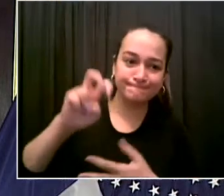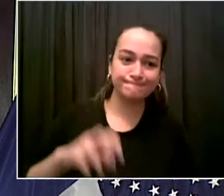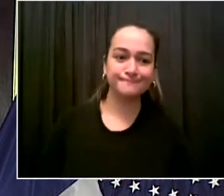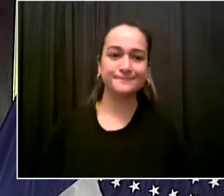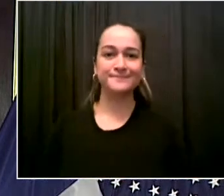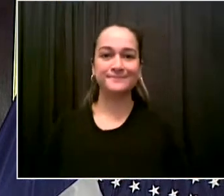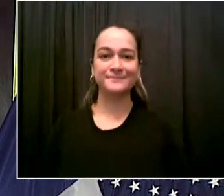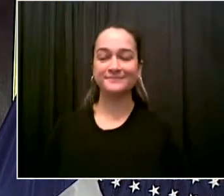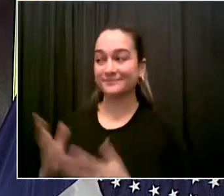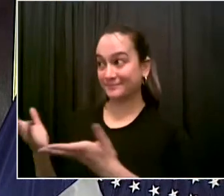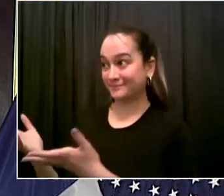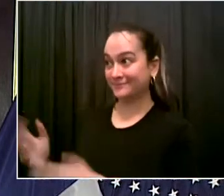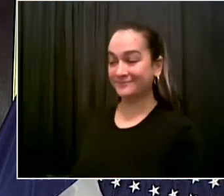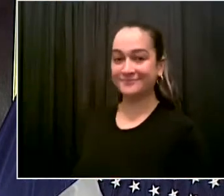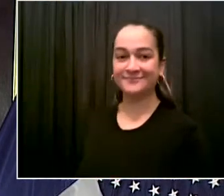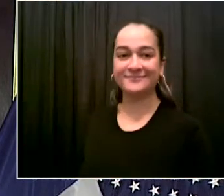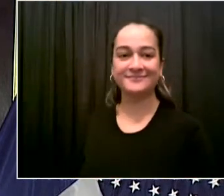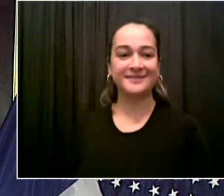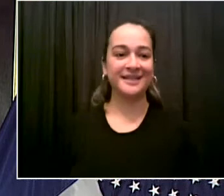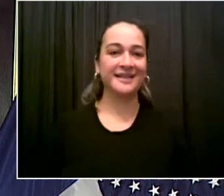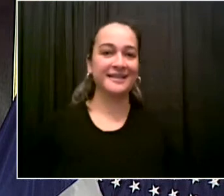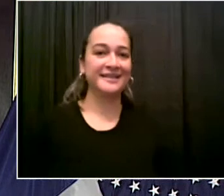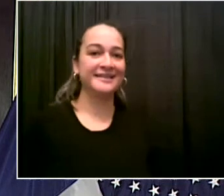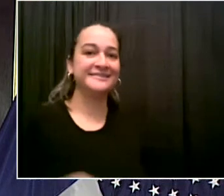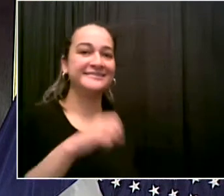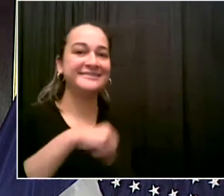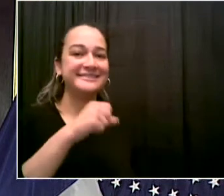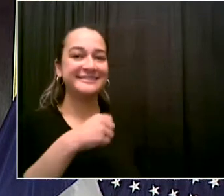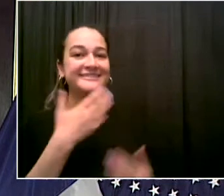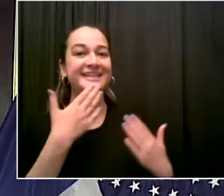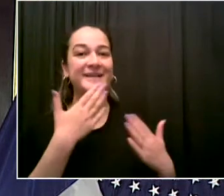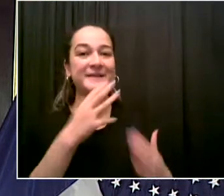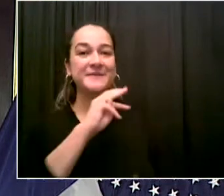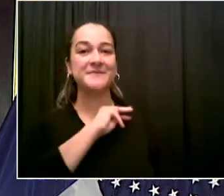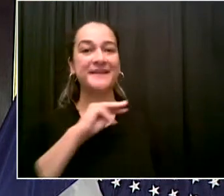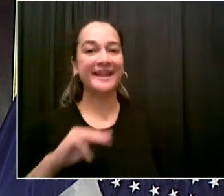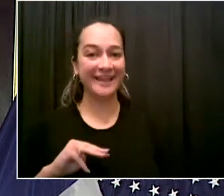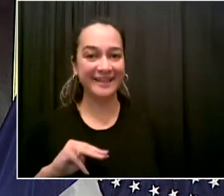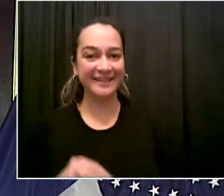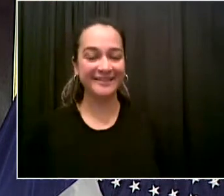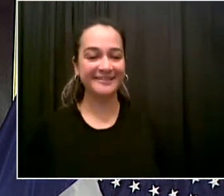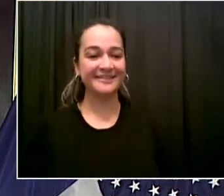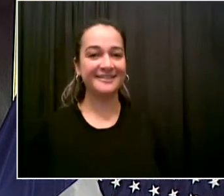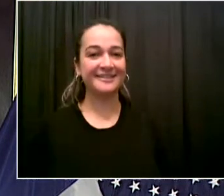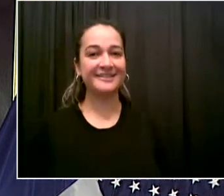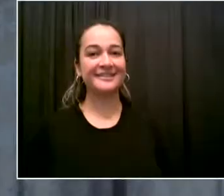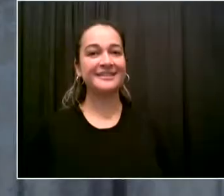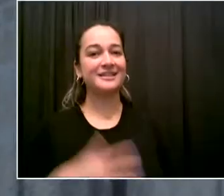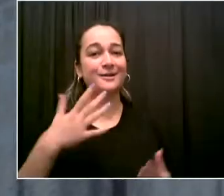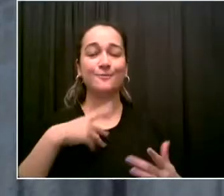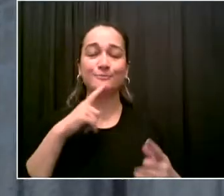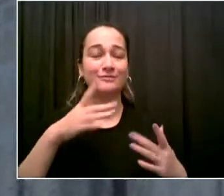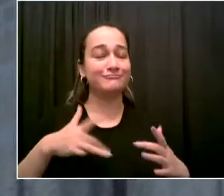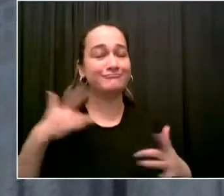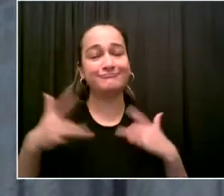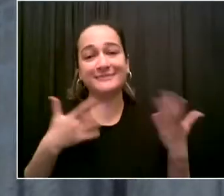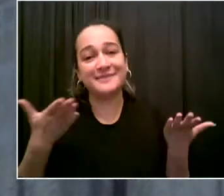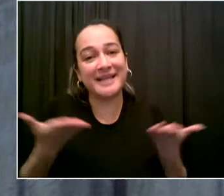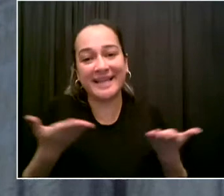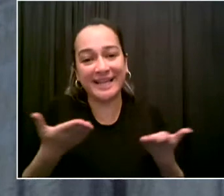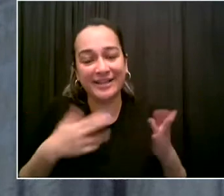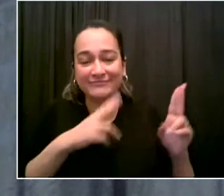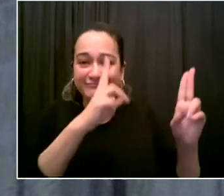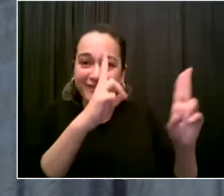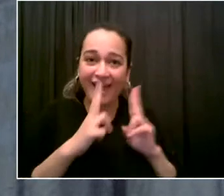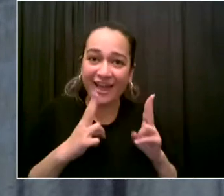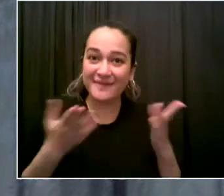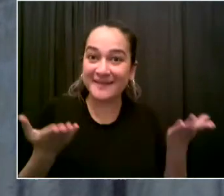COUNSEL GEORGIA